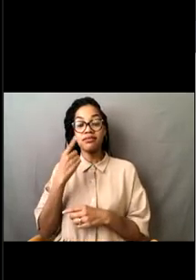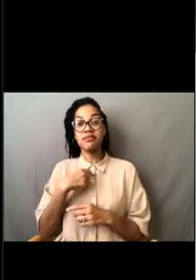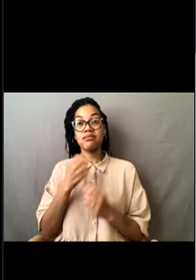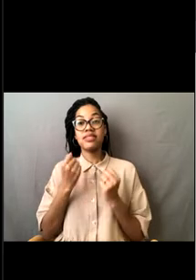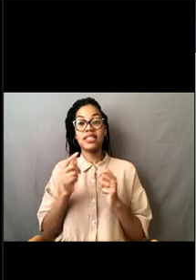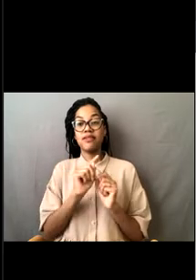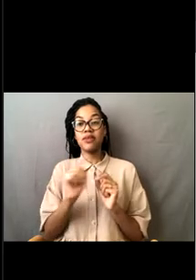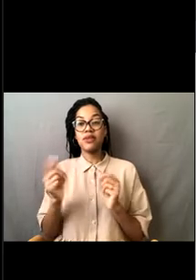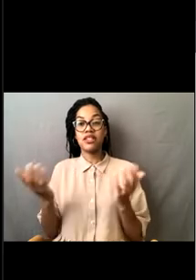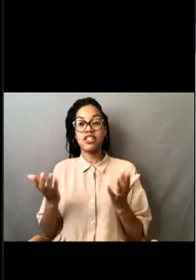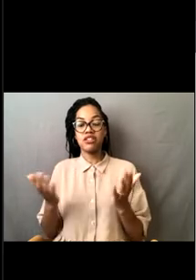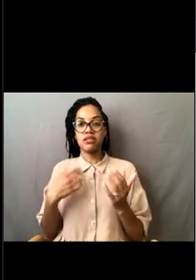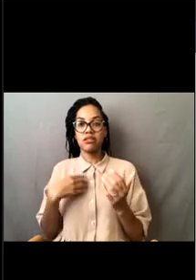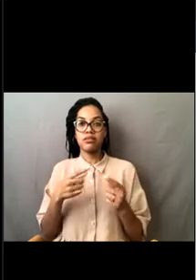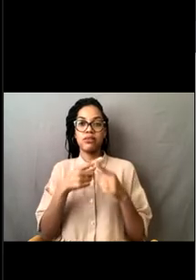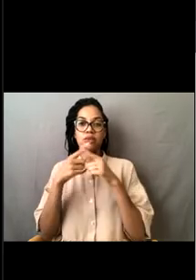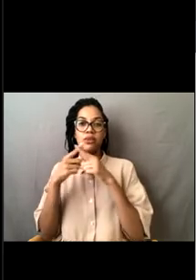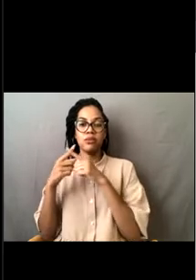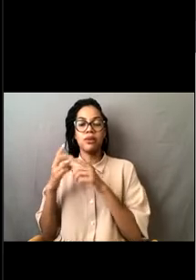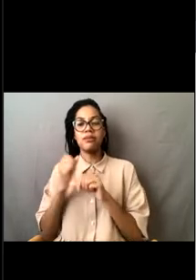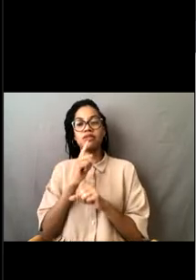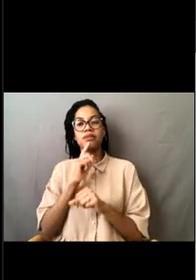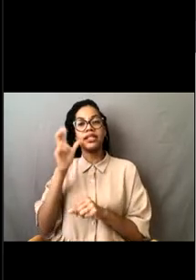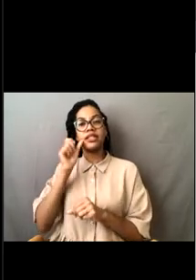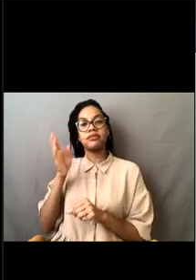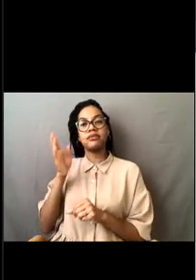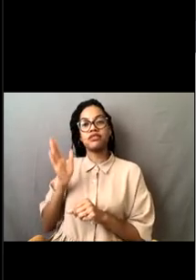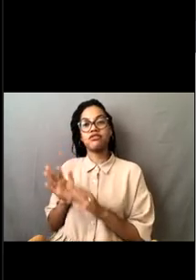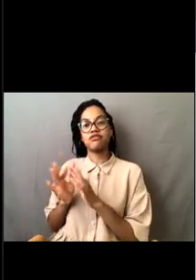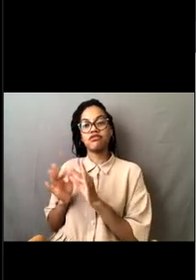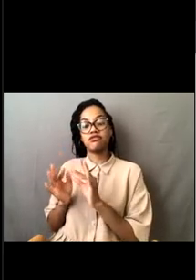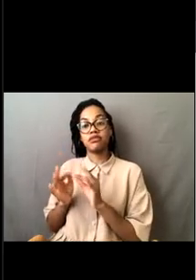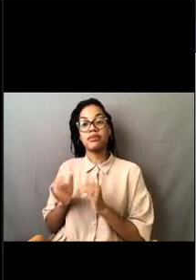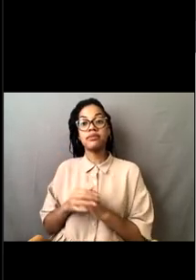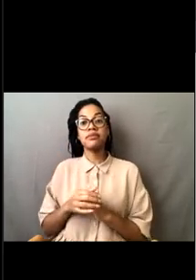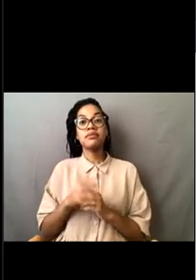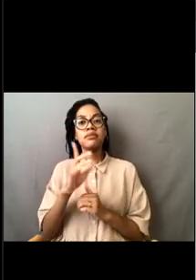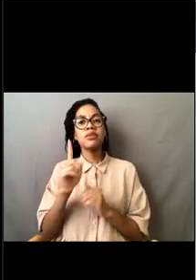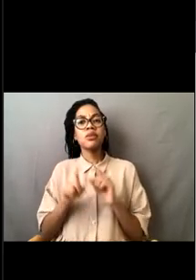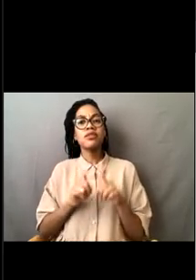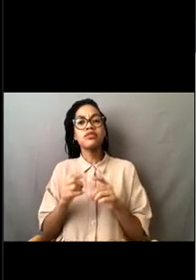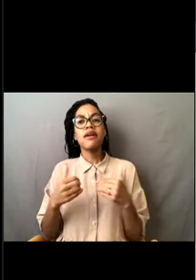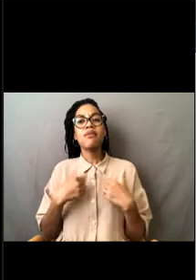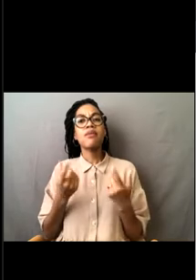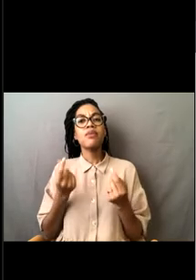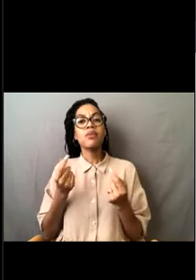However, there's a box where you can write questions. We encourage you to write them in there as we go. I'll keep track of them,